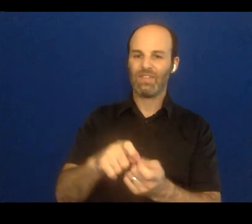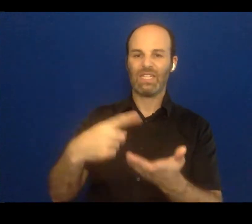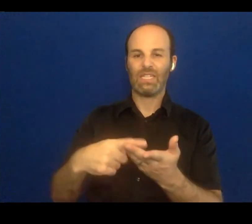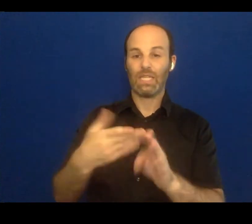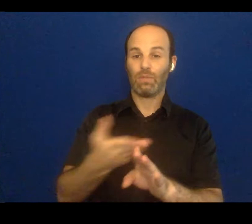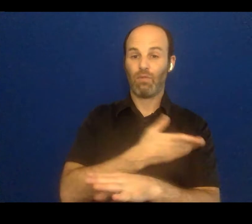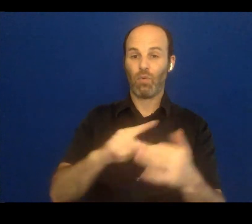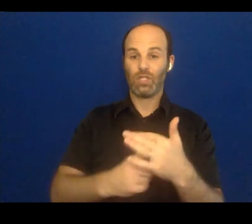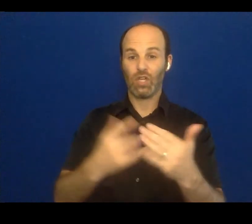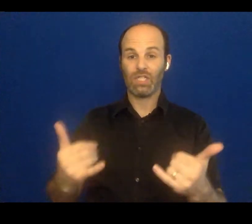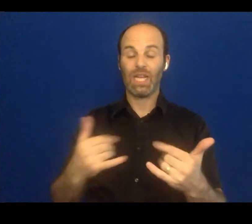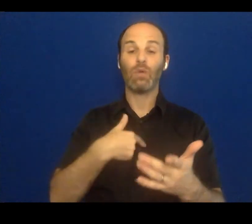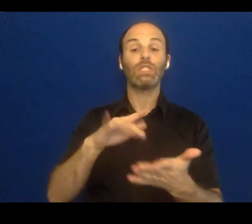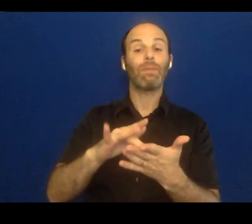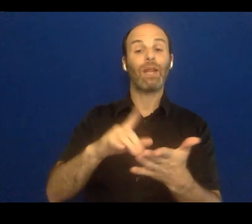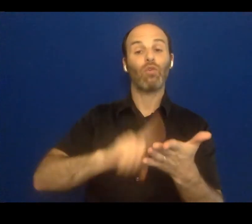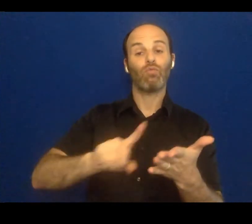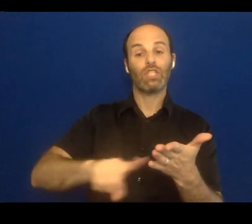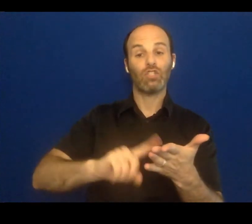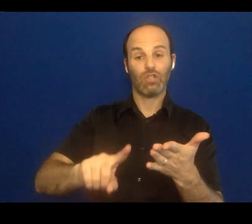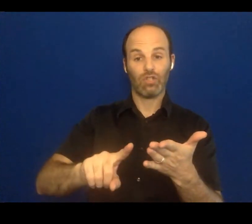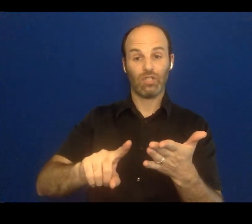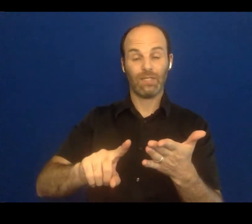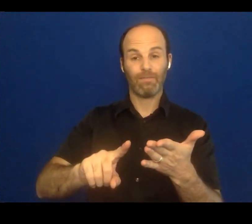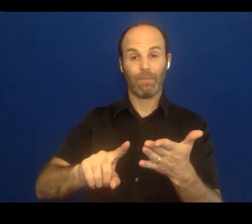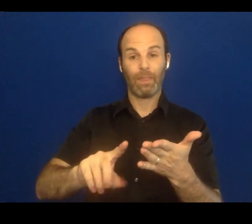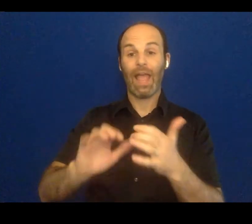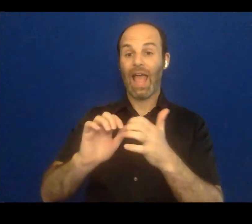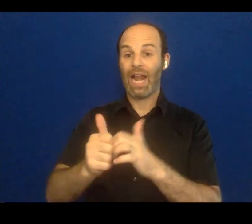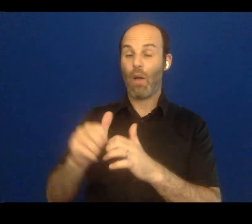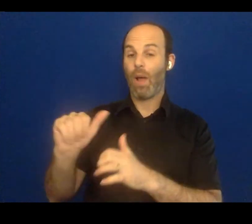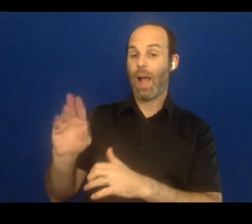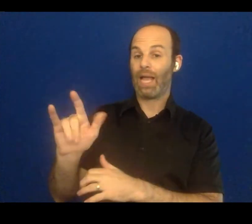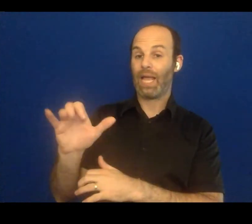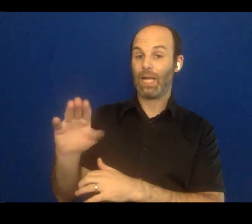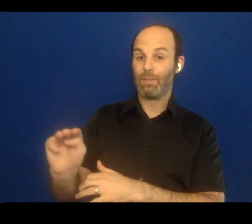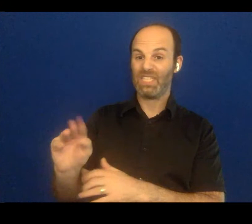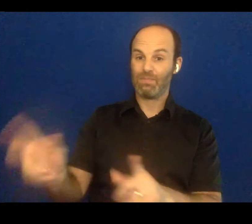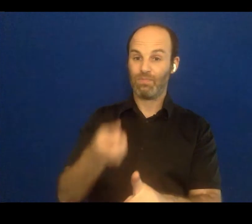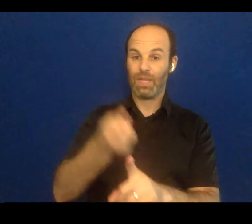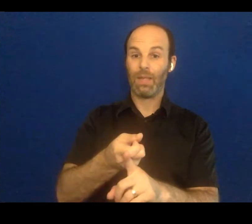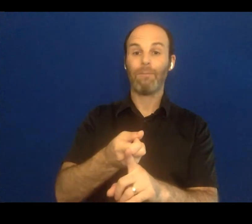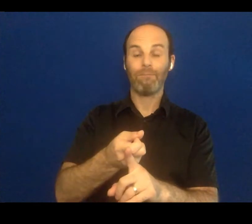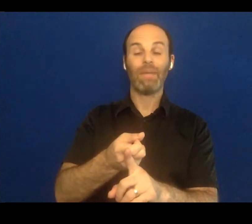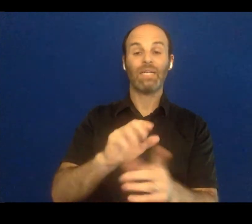BEFORE STARTING TODAY, THAT IS MEDICAL RESEARCH AND HOW ABLEISM IMPACTS MEDICAL RESEARCH AND